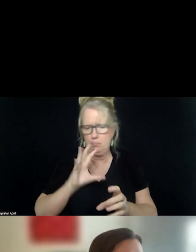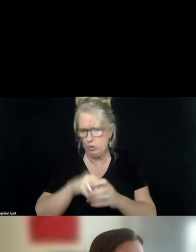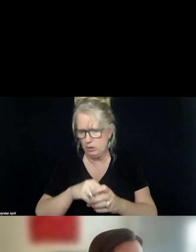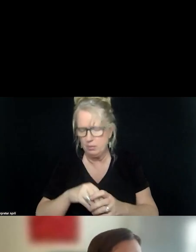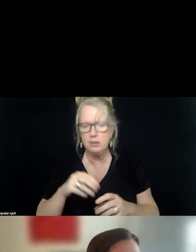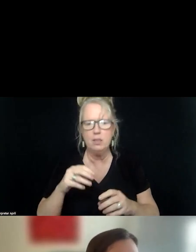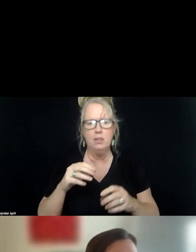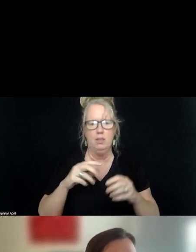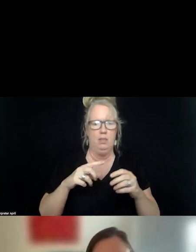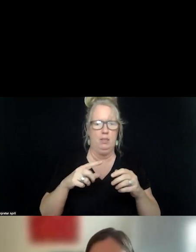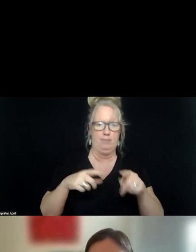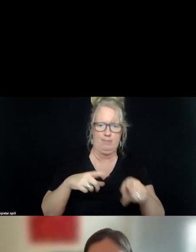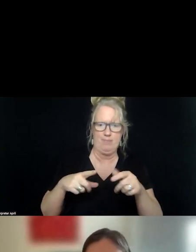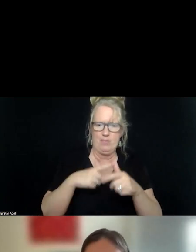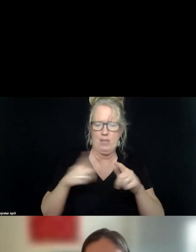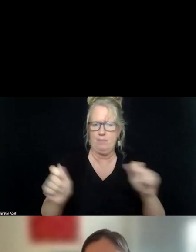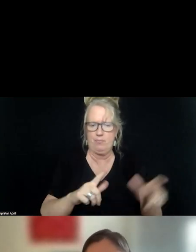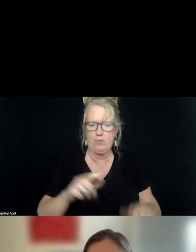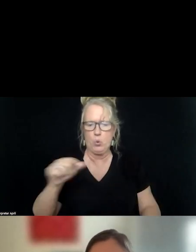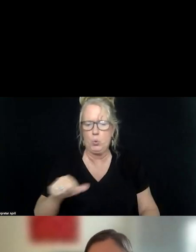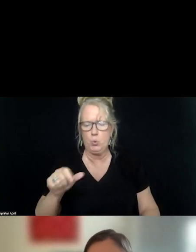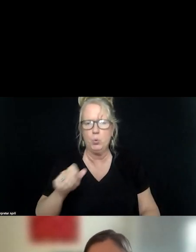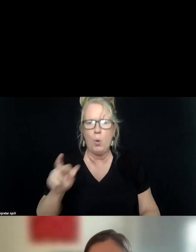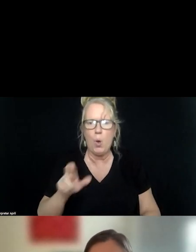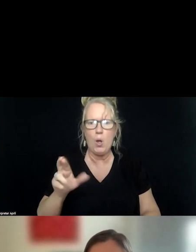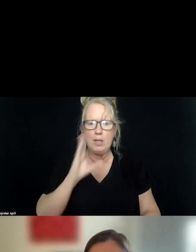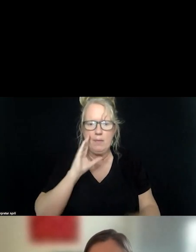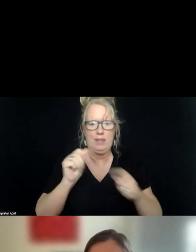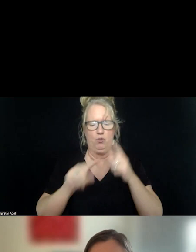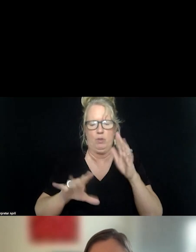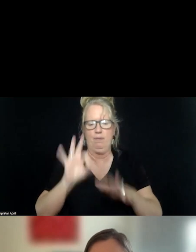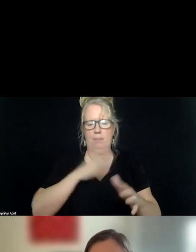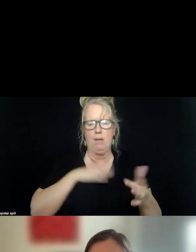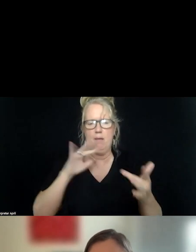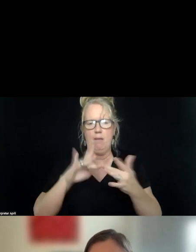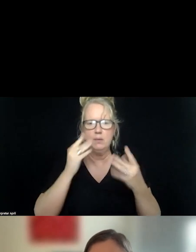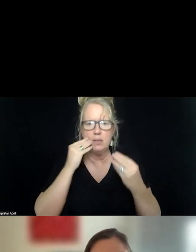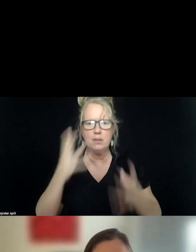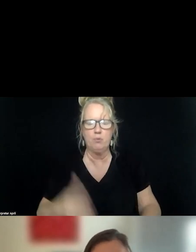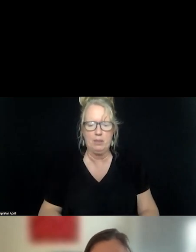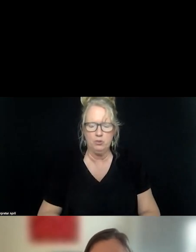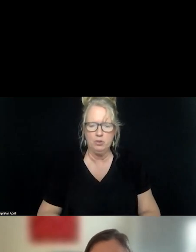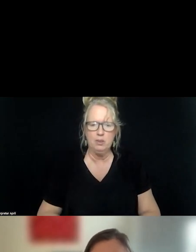ON THE FIRST SLIDE IS A QR LINK TO WHERE YOU CAN FIND MY CONTACT INFORMATION. THANK YOU SO MUCH.